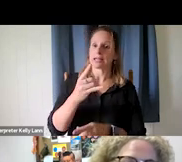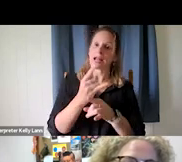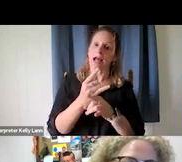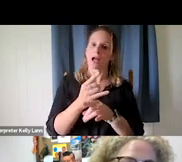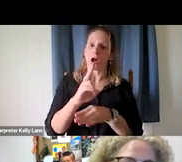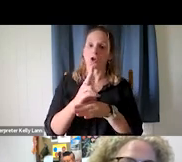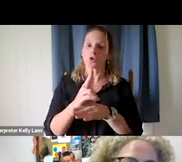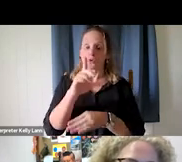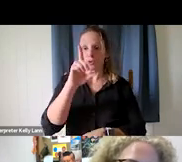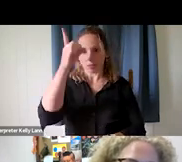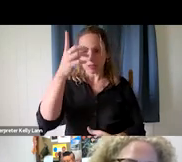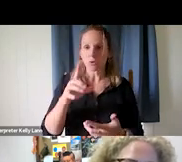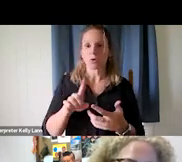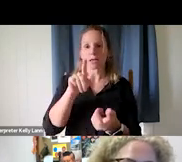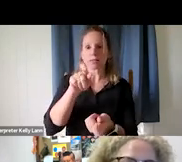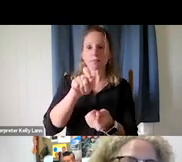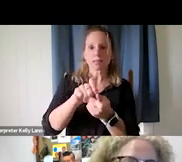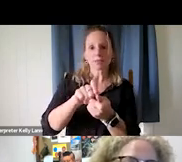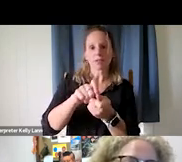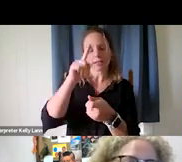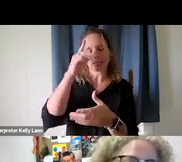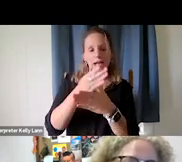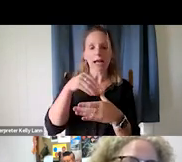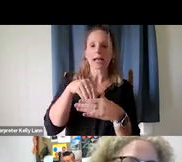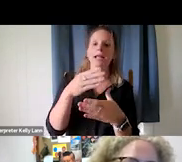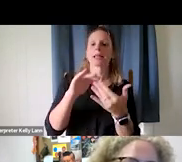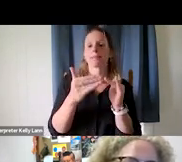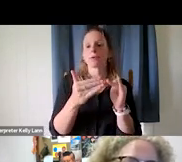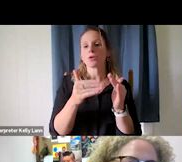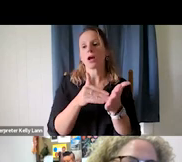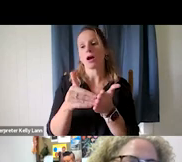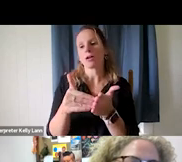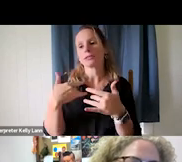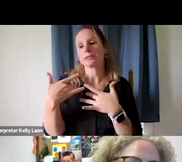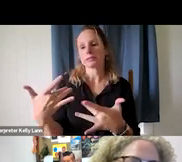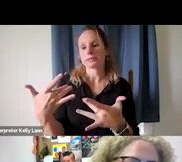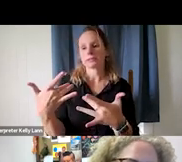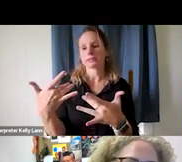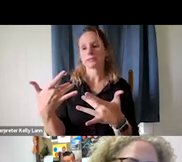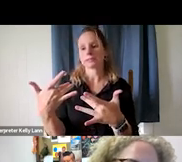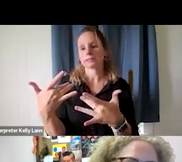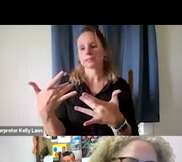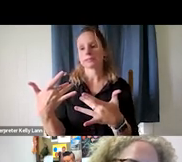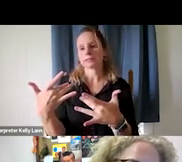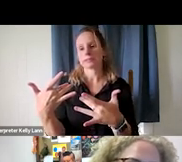and I noticed that a specific psychiatrist in the community would often malign Black men with PTSD